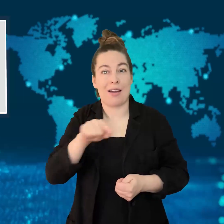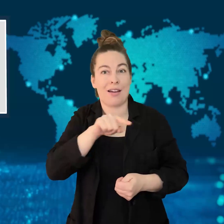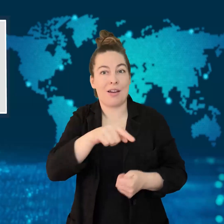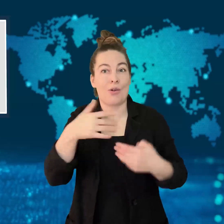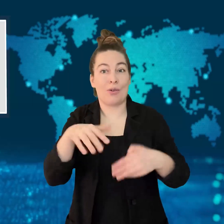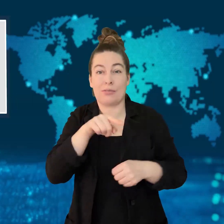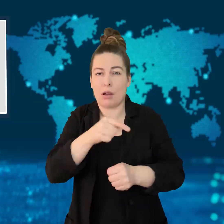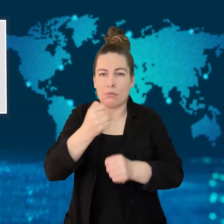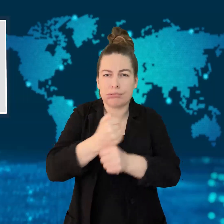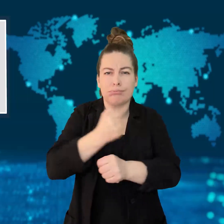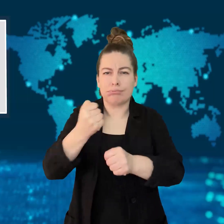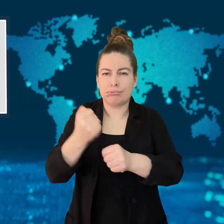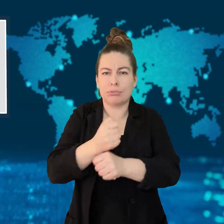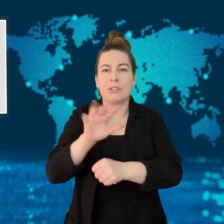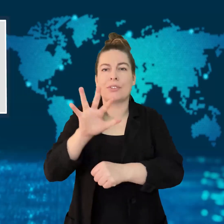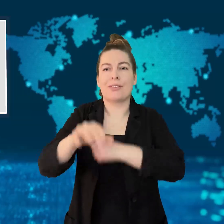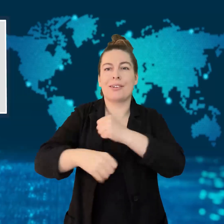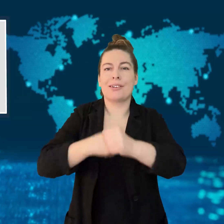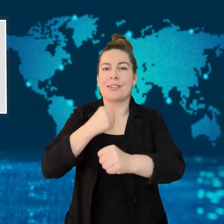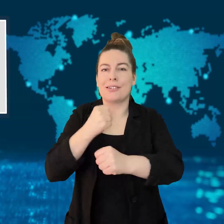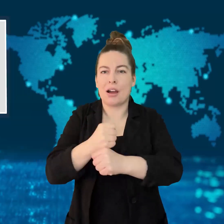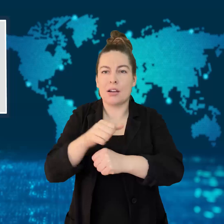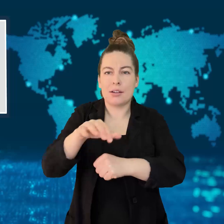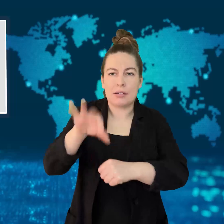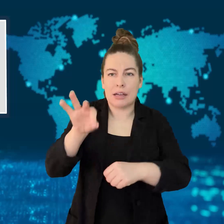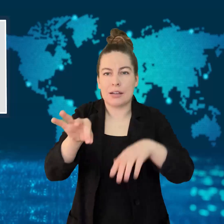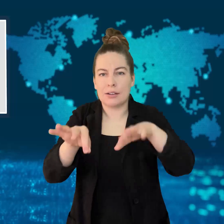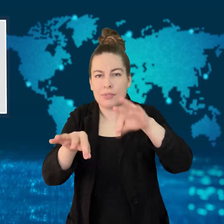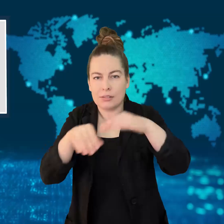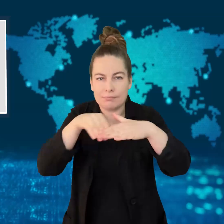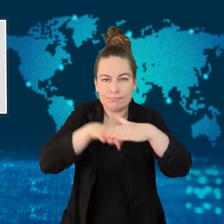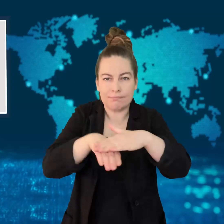five years of service.